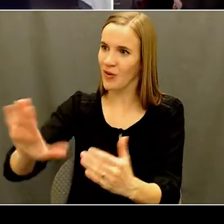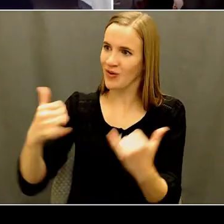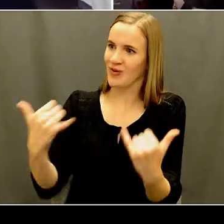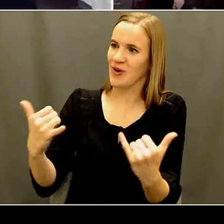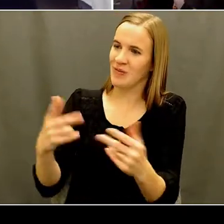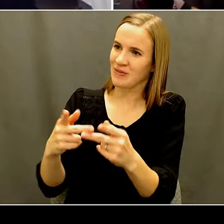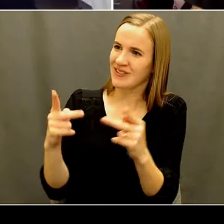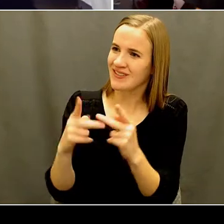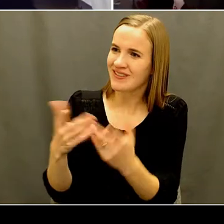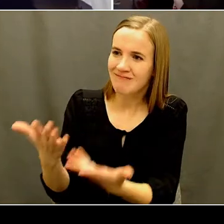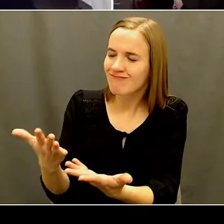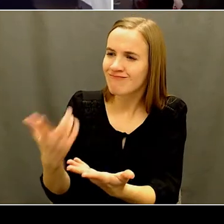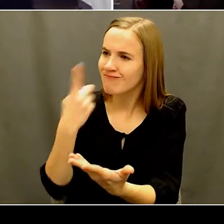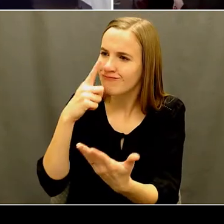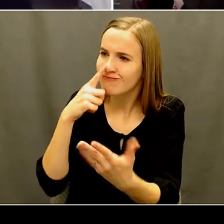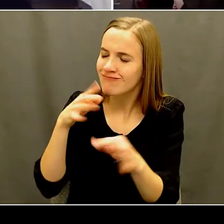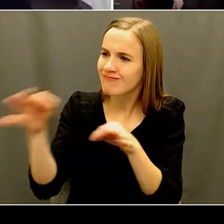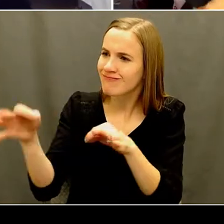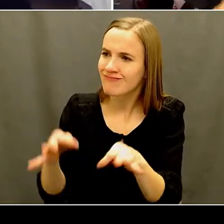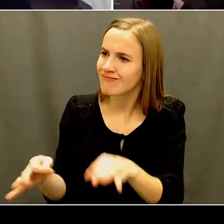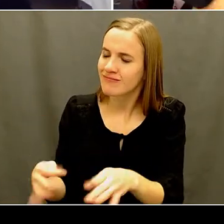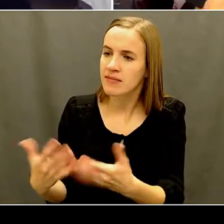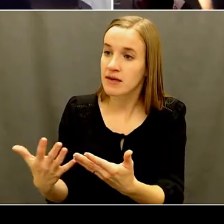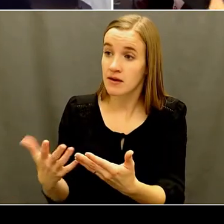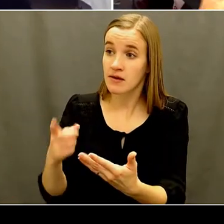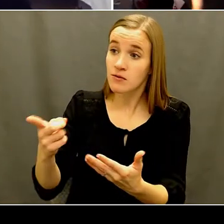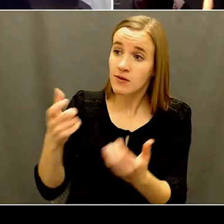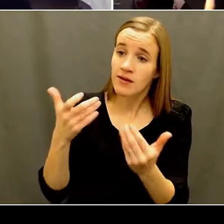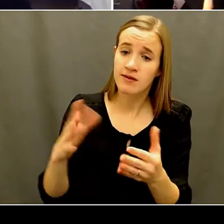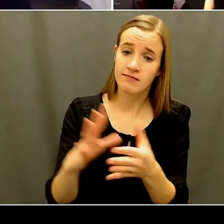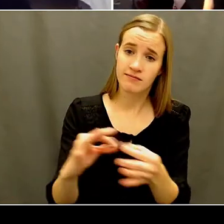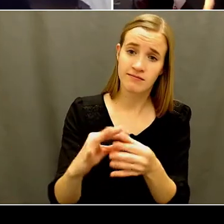position with this organization, how are these opportunities aligned? Or maybe